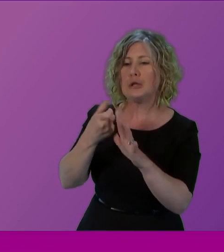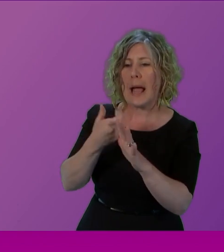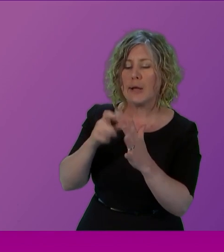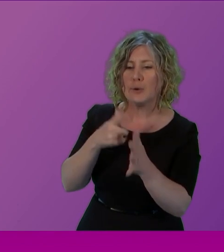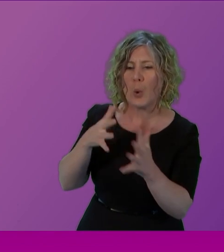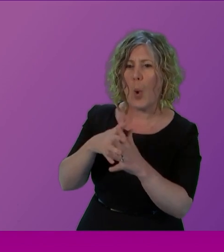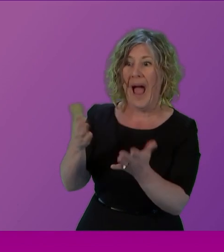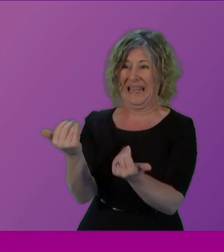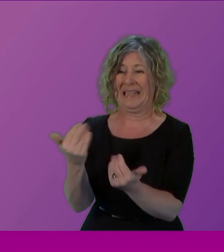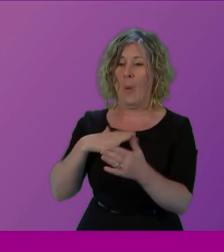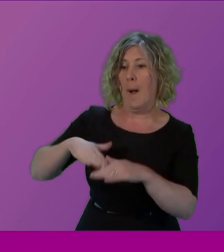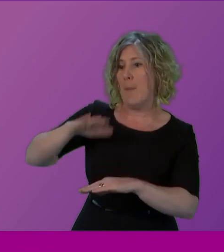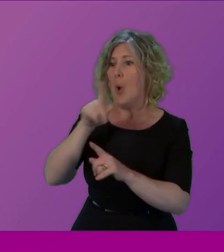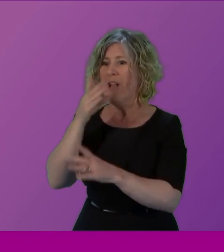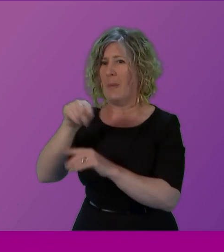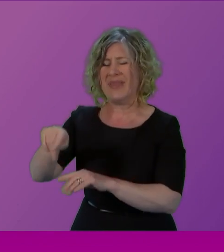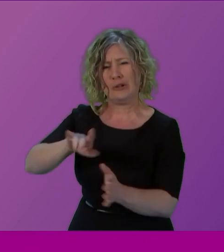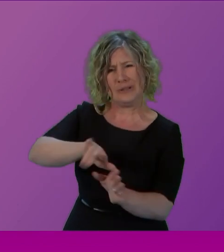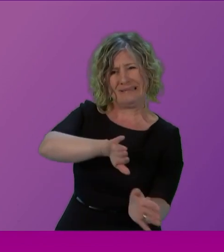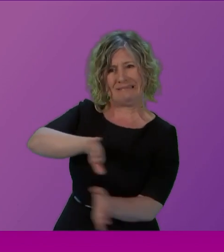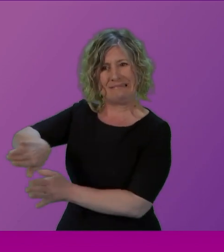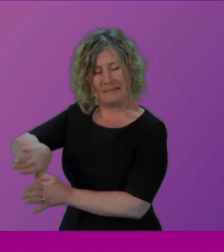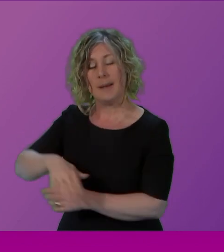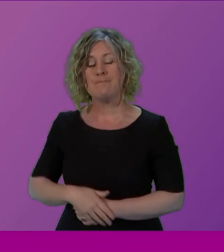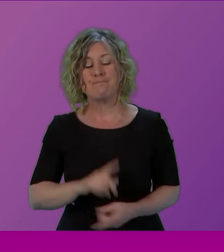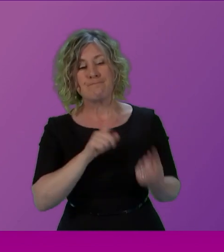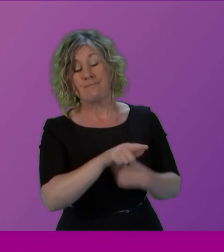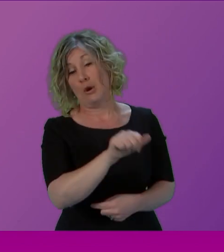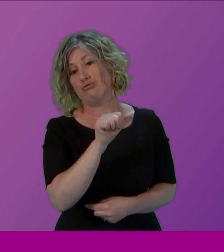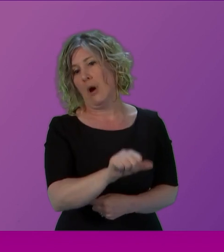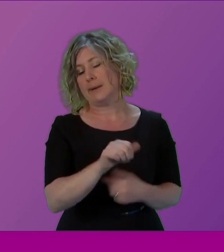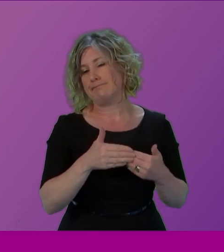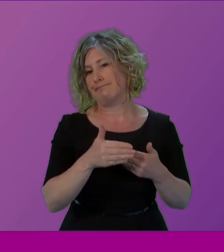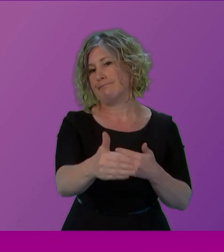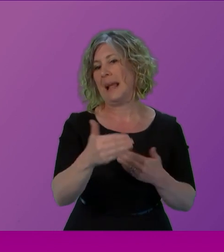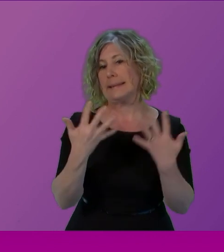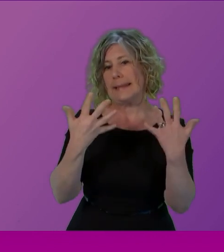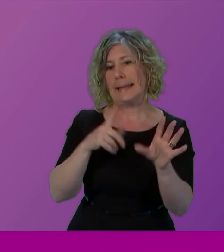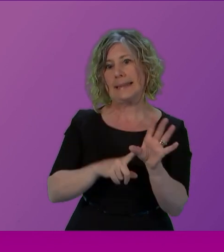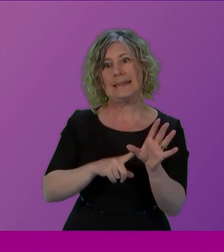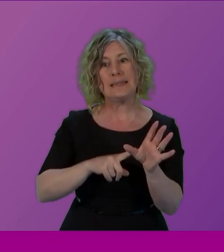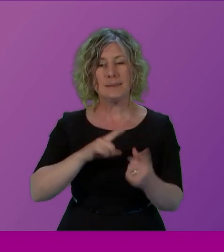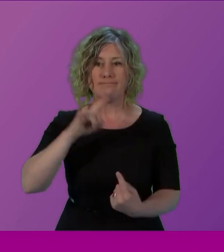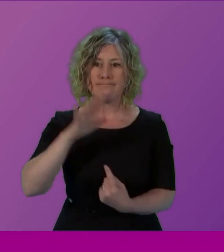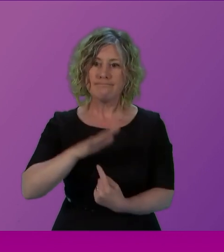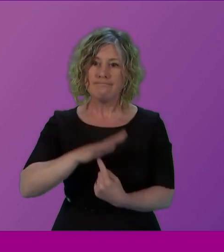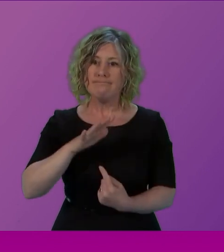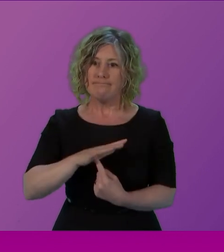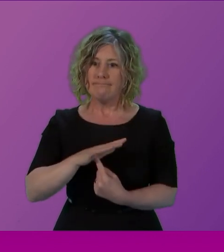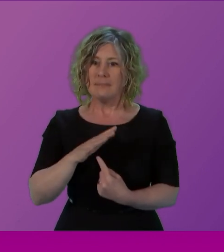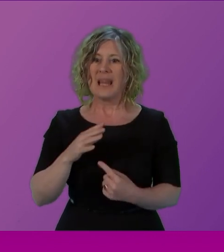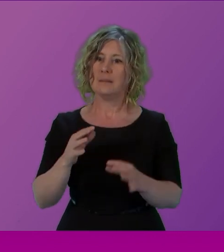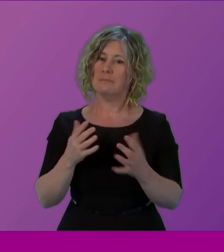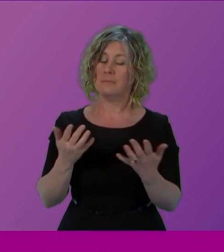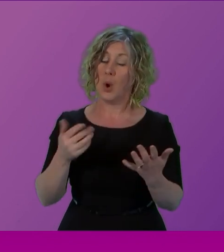Yes, I agree that this decade is a critical one if the world is to avert what will otherwise